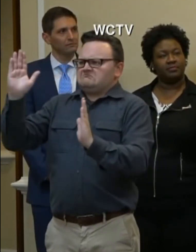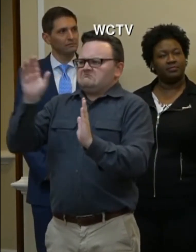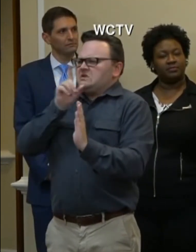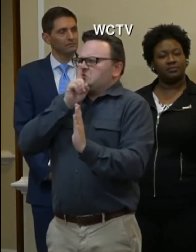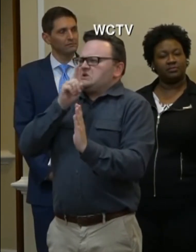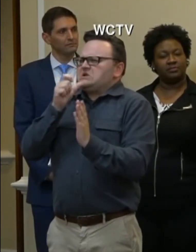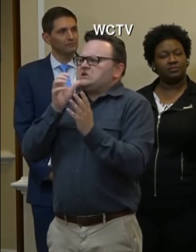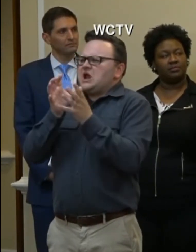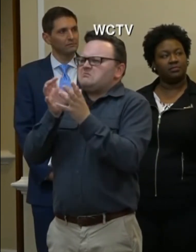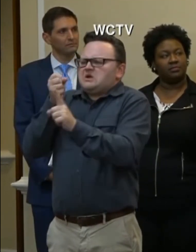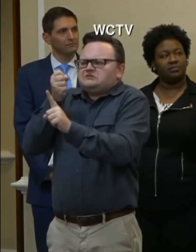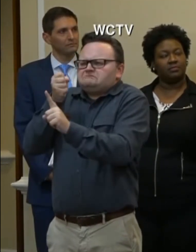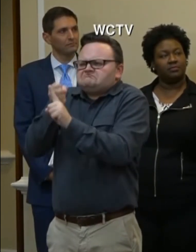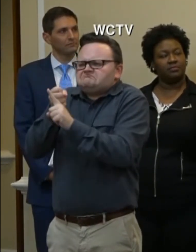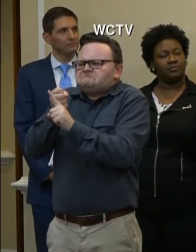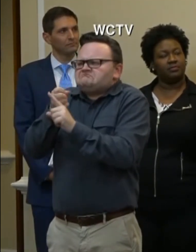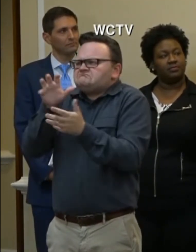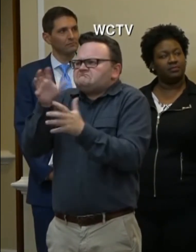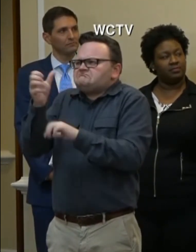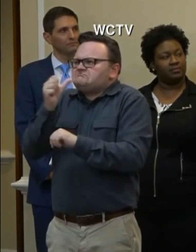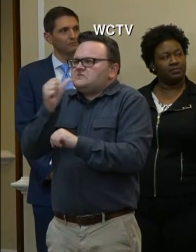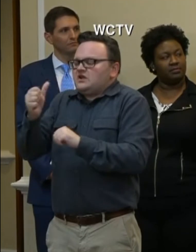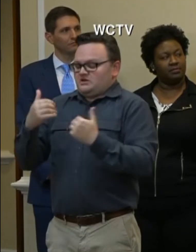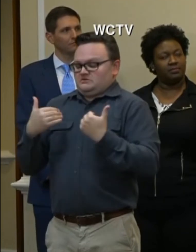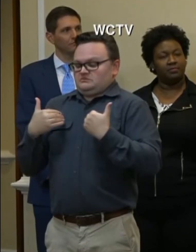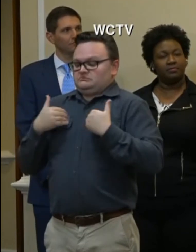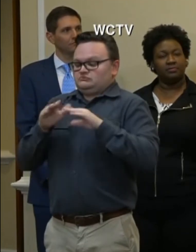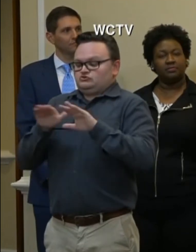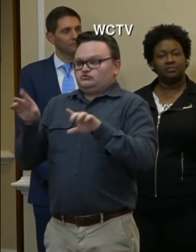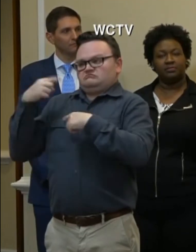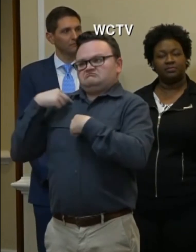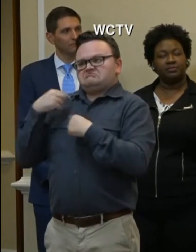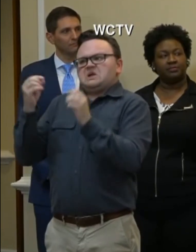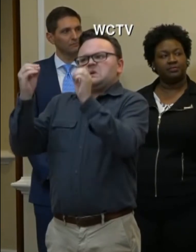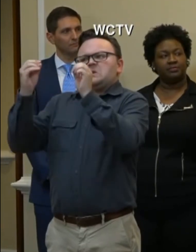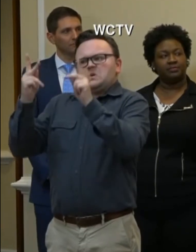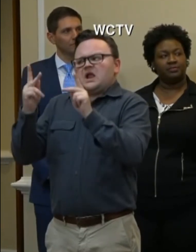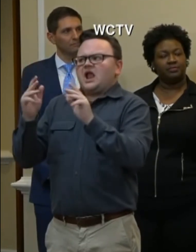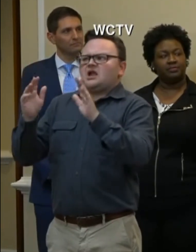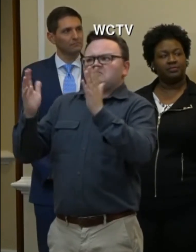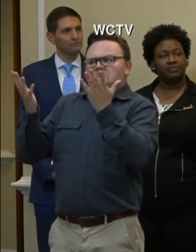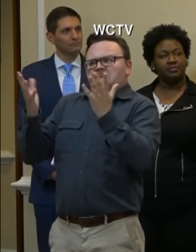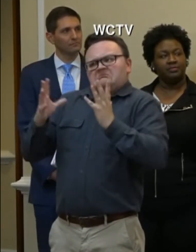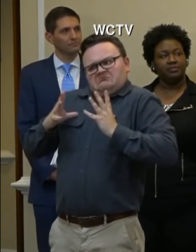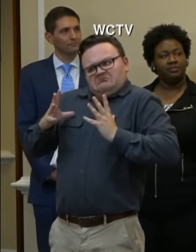that's happened thus far on young children but we don't know how how